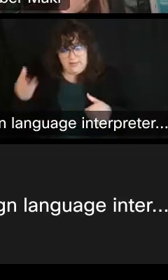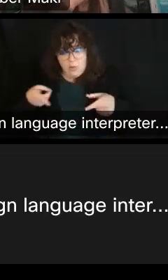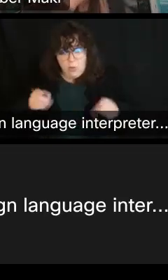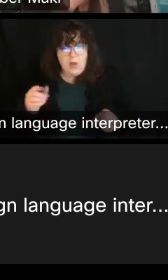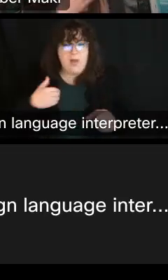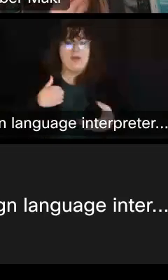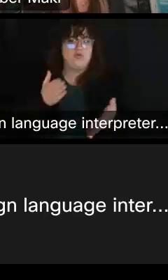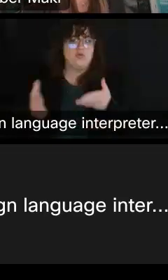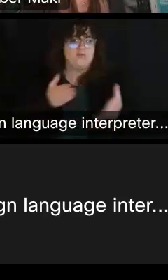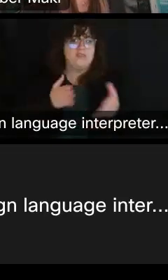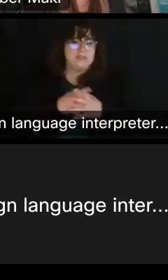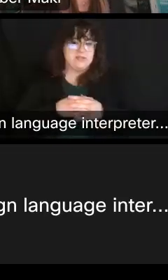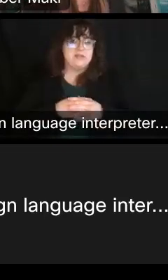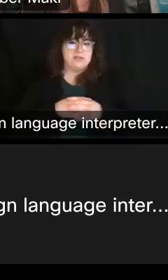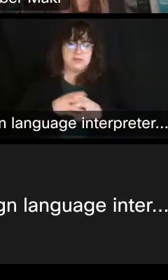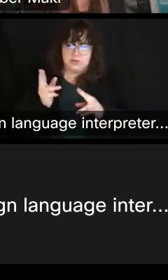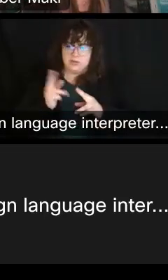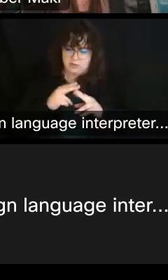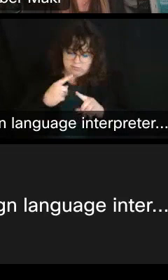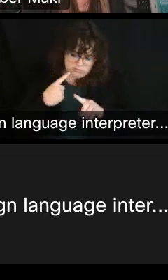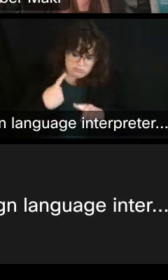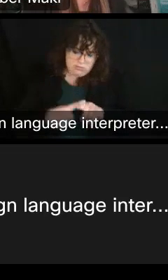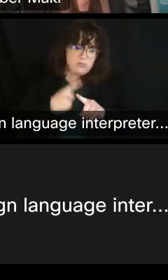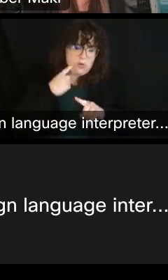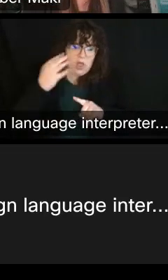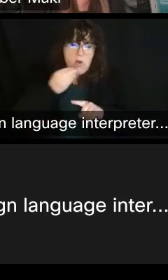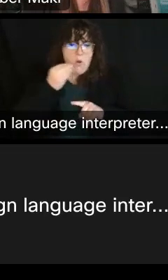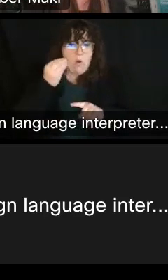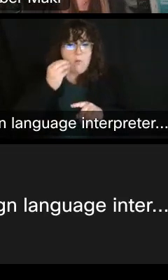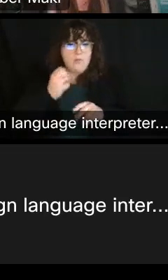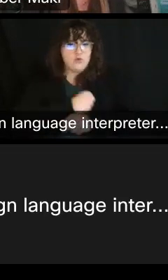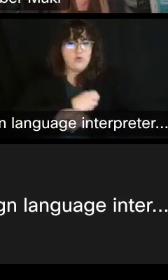that's the biggest pro on out of home crisis respite, but daily.